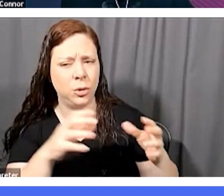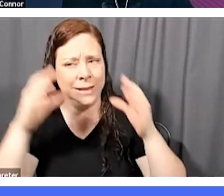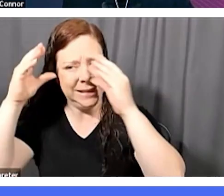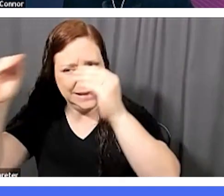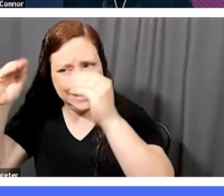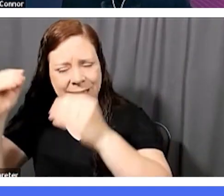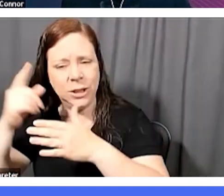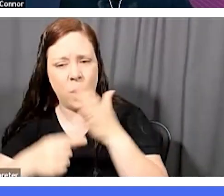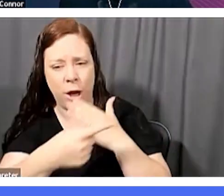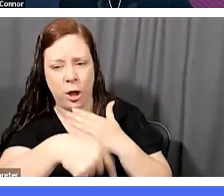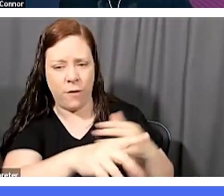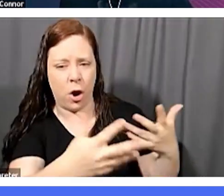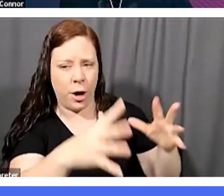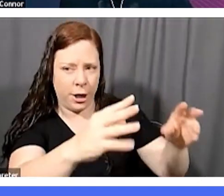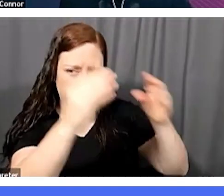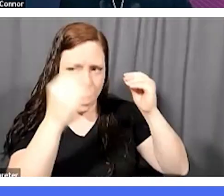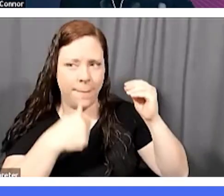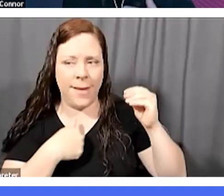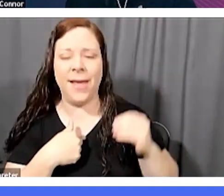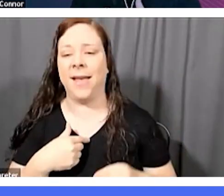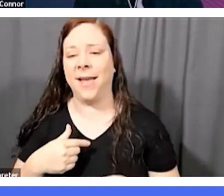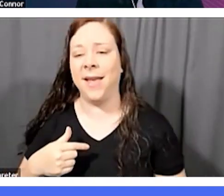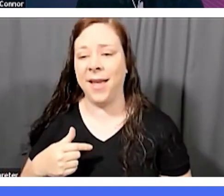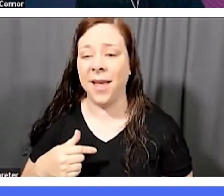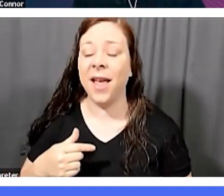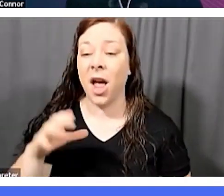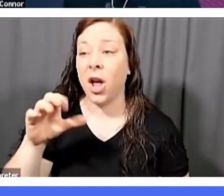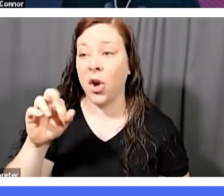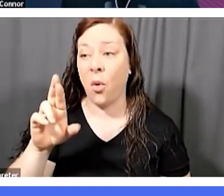of the very core tenets of learning, and that is to teach others you will remember better."